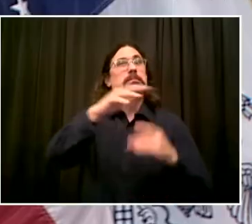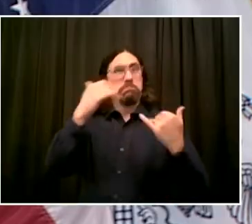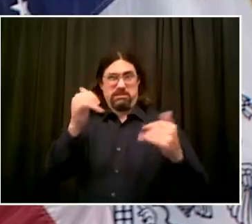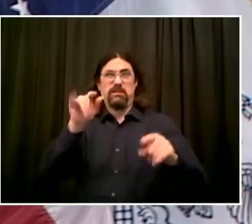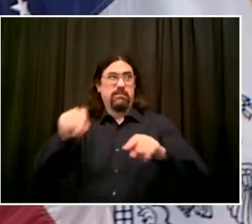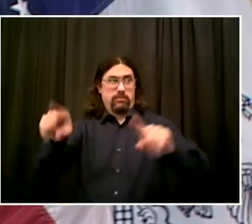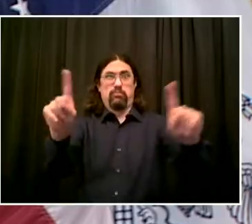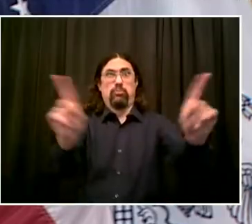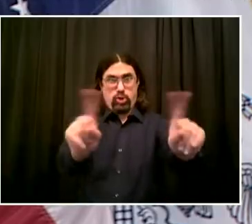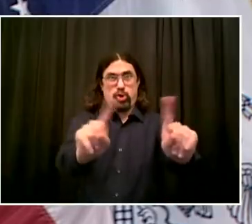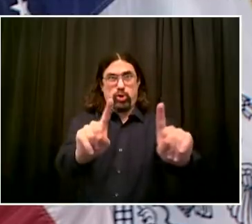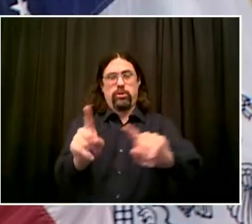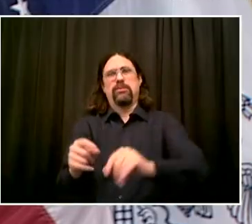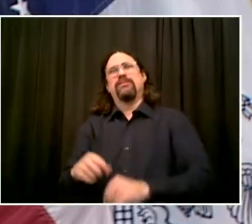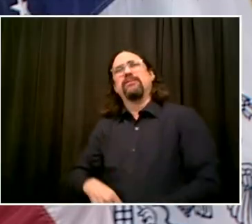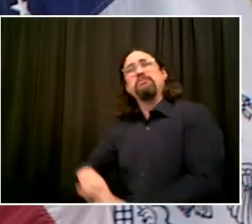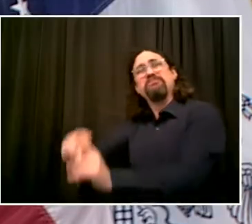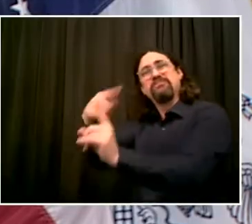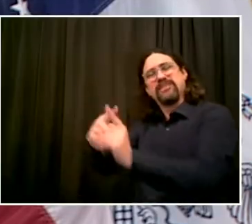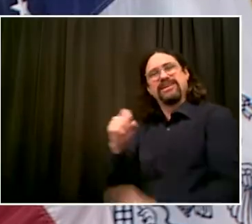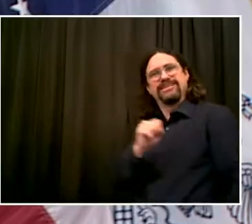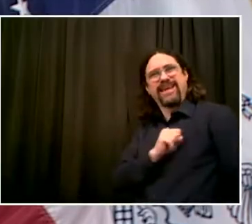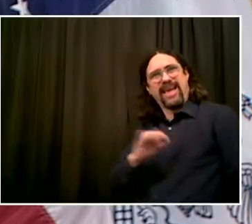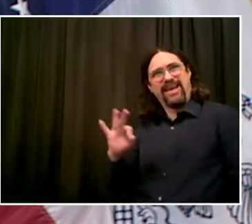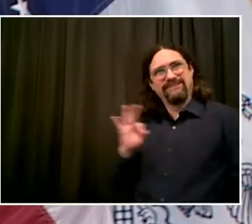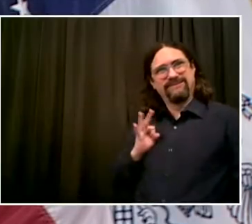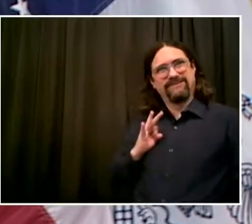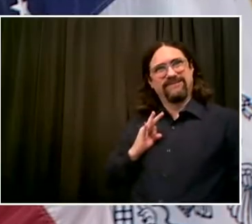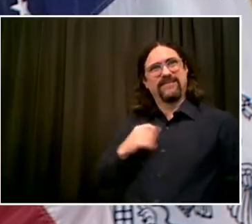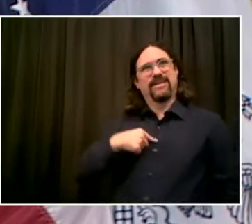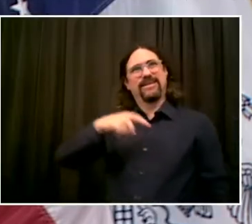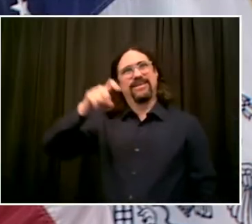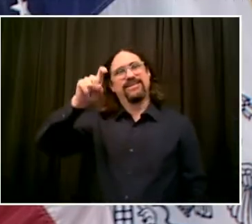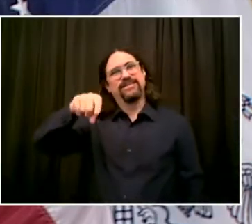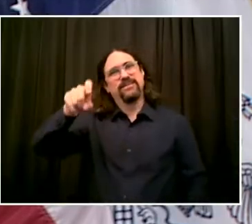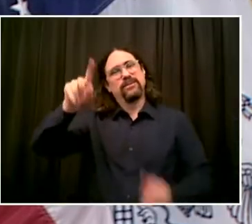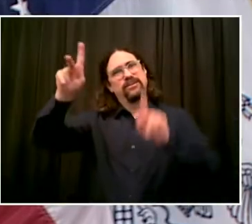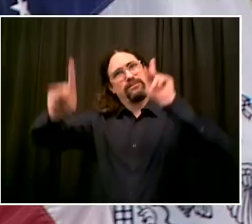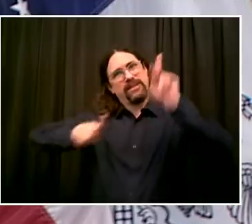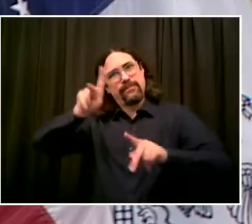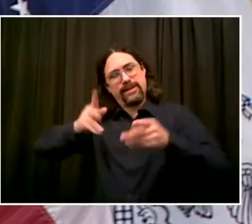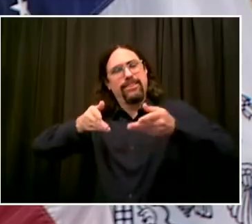PROGRAM'S NEEDS. SECOND IS THE PROGRA M STAFFING, WE LWIL BE EXPANDING OUR EARLY CHILDHOOD